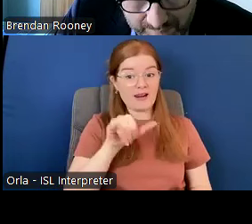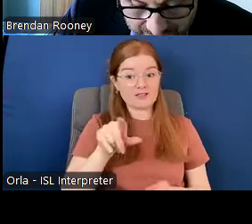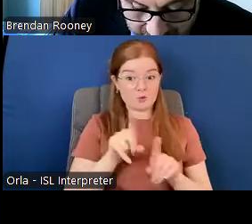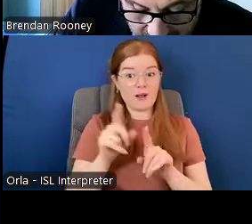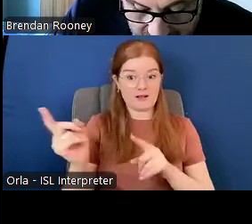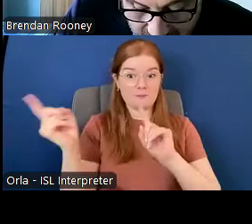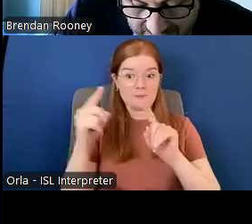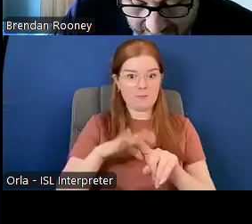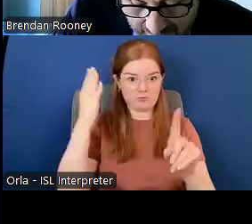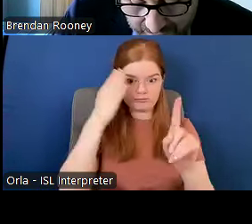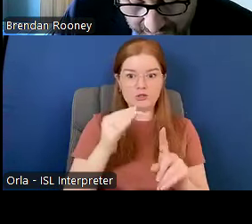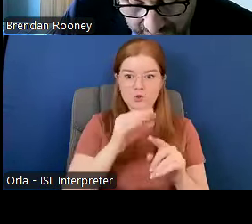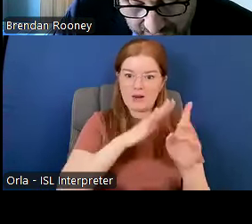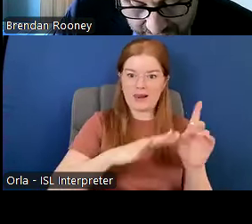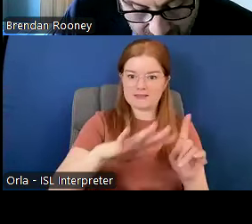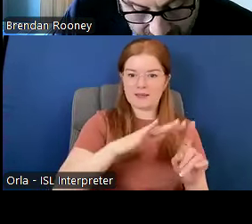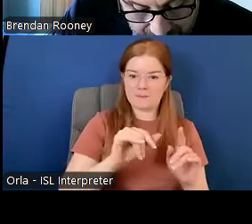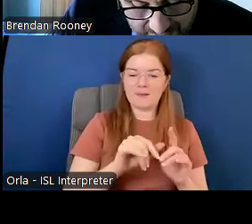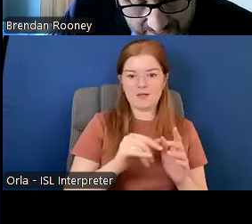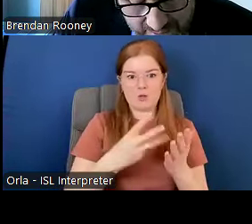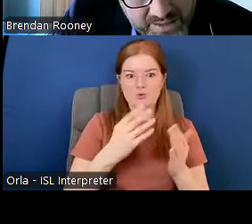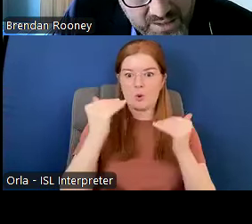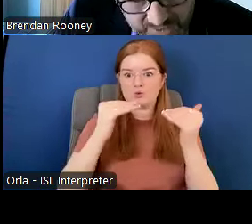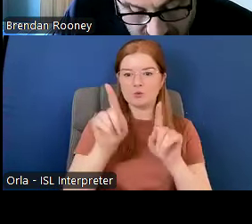purposefully to the landscape in the final years of her life, depicting not just